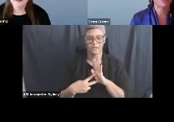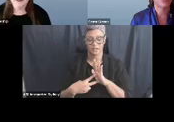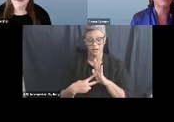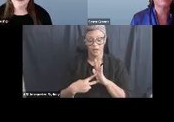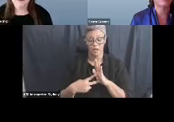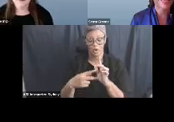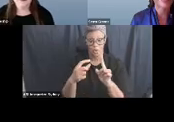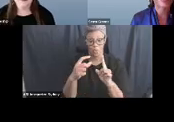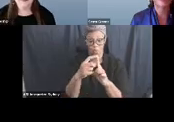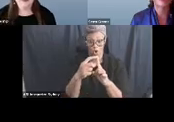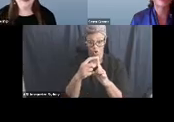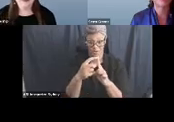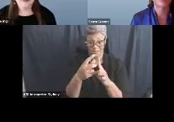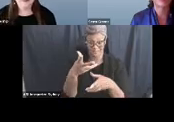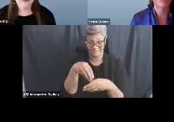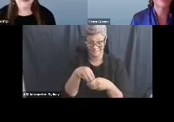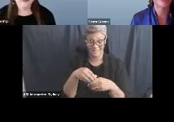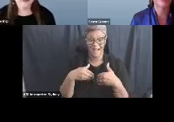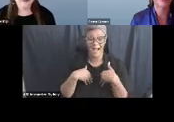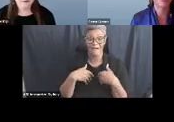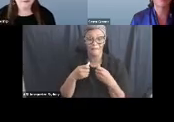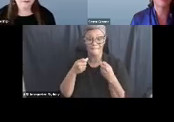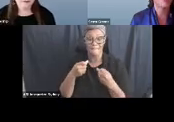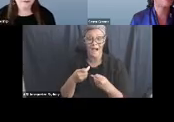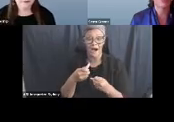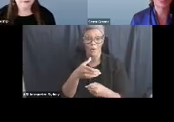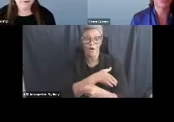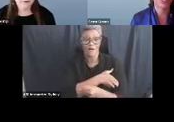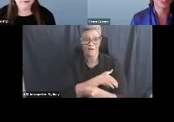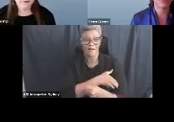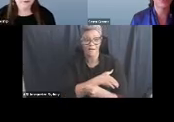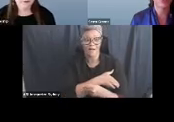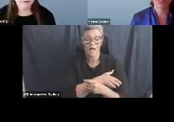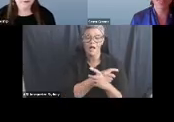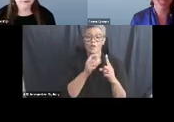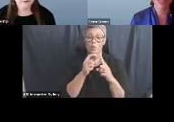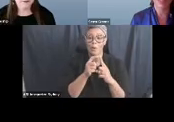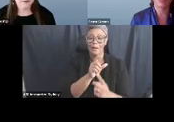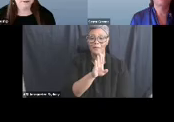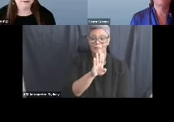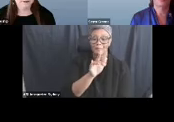that the terms black and African-American are not always interchangeable and they're not